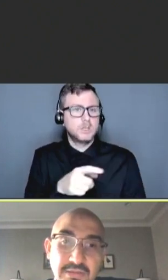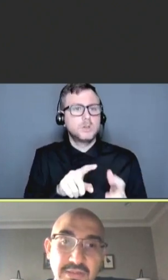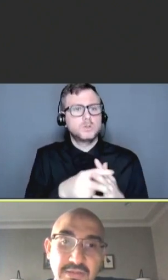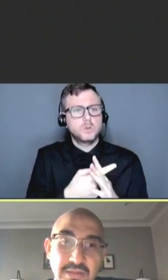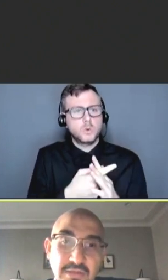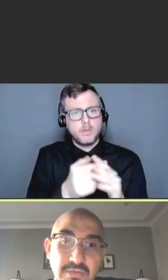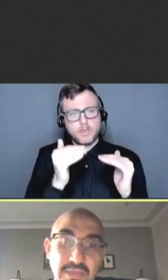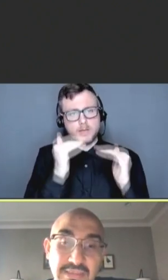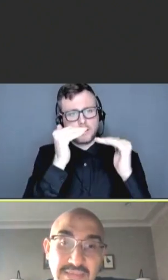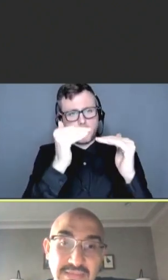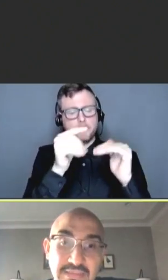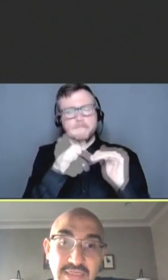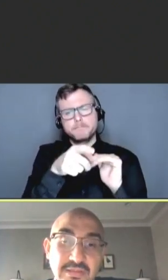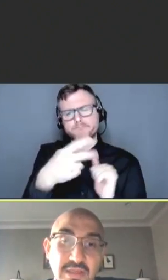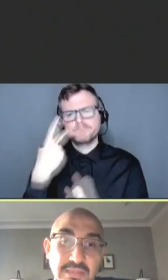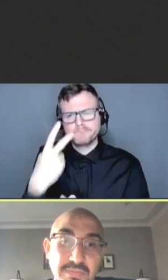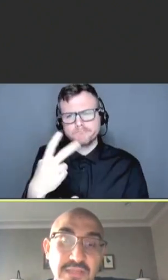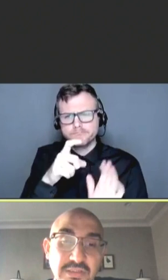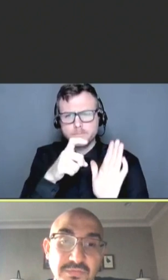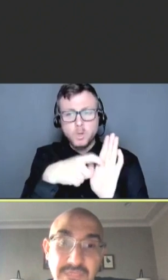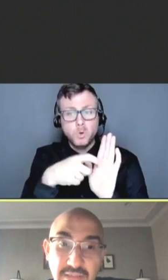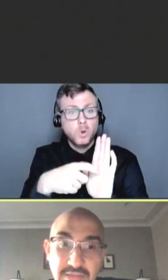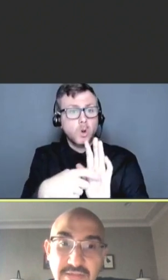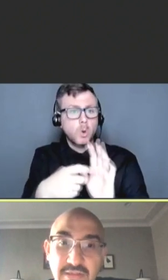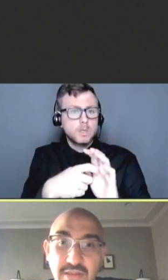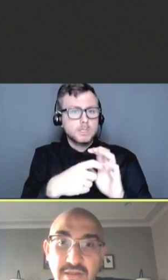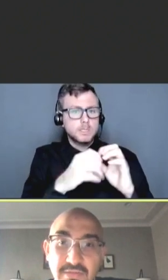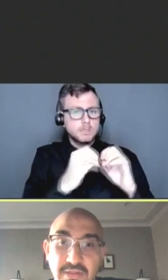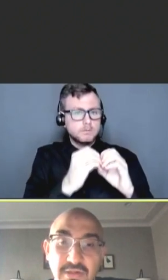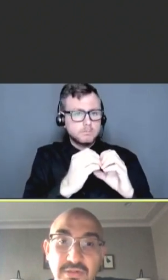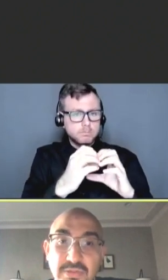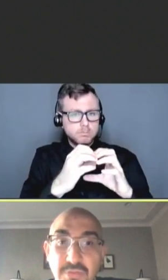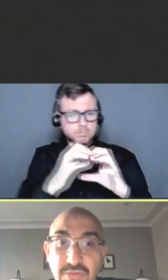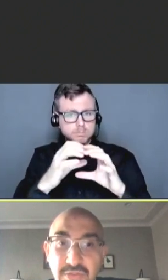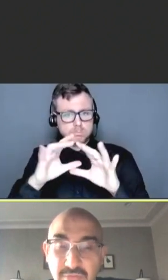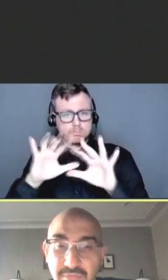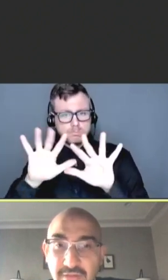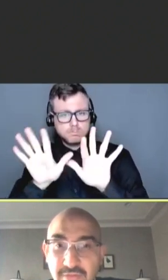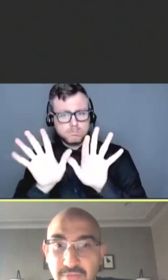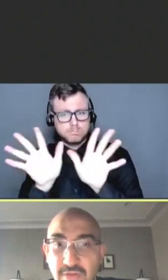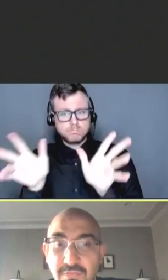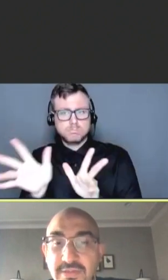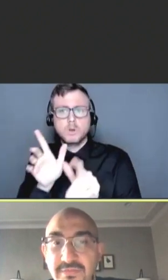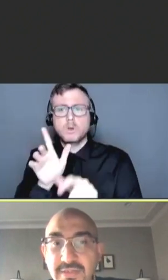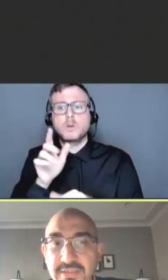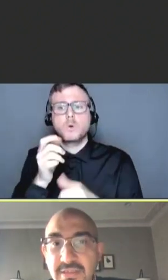that you can detect the expansion of cells that are responding to the influenza vaccine,